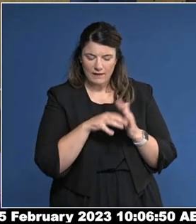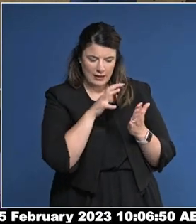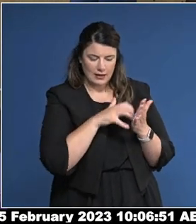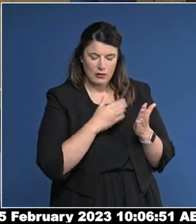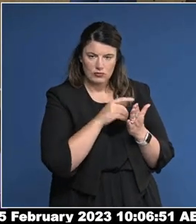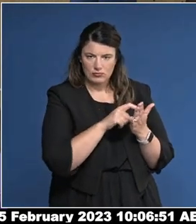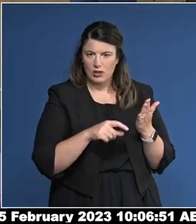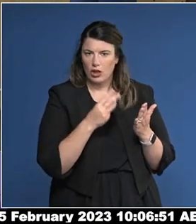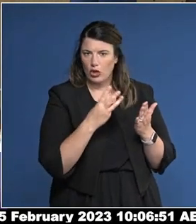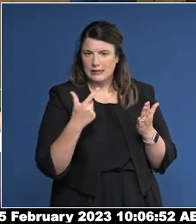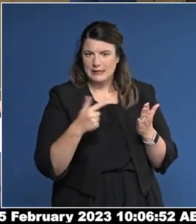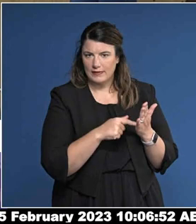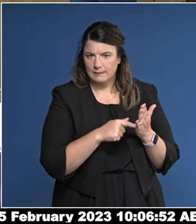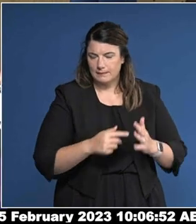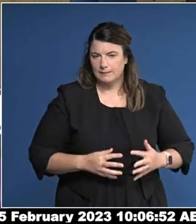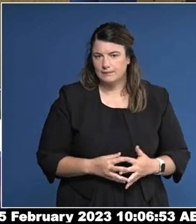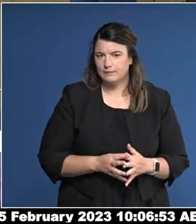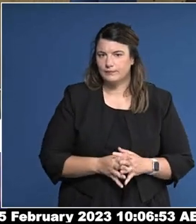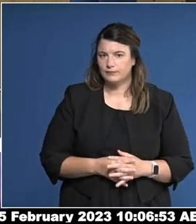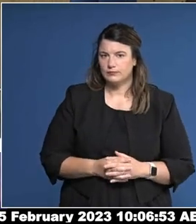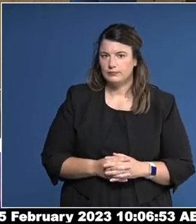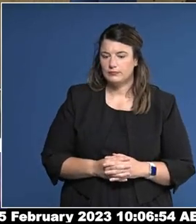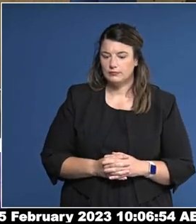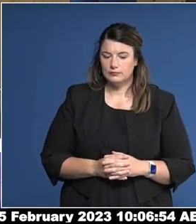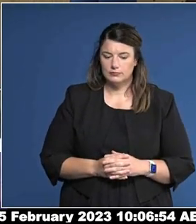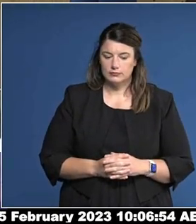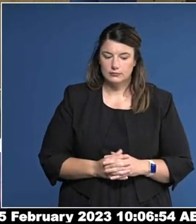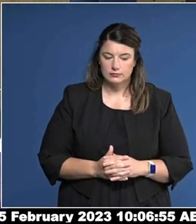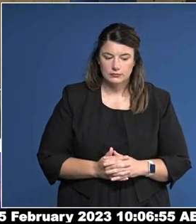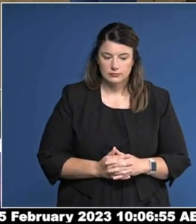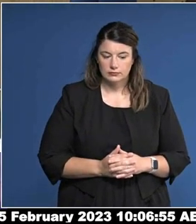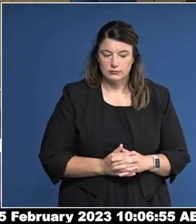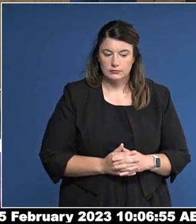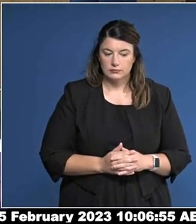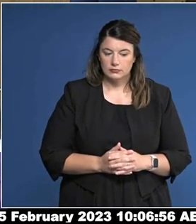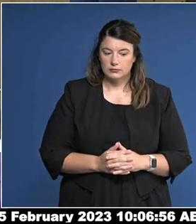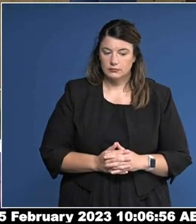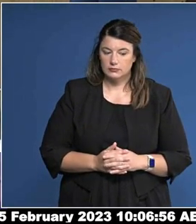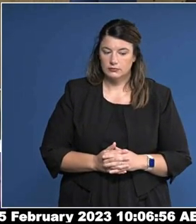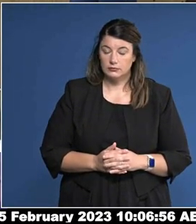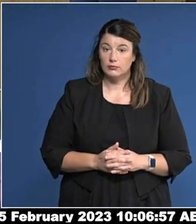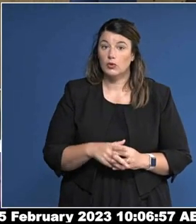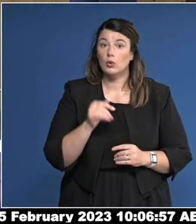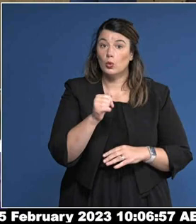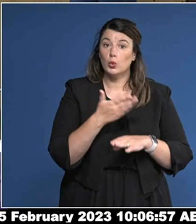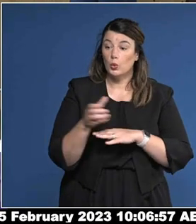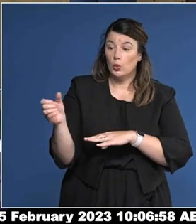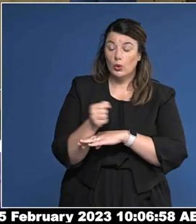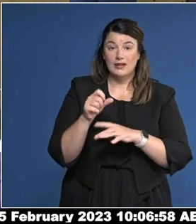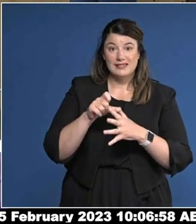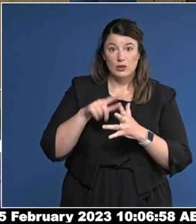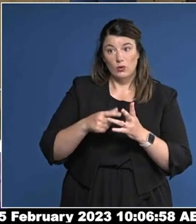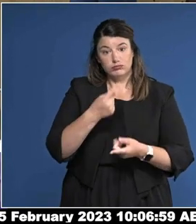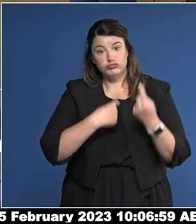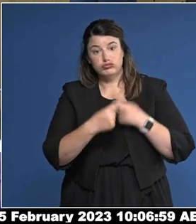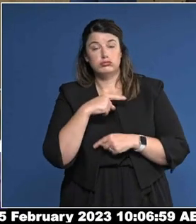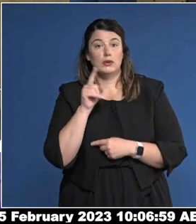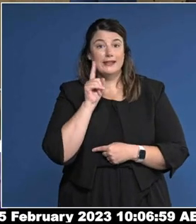In the evidence given by Mr Hyland yesterday, in response to a question from Ms